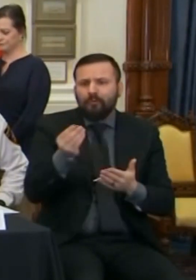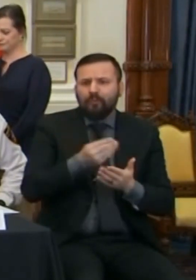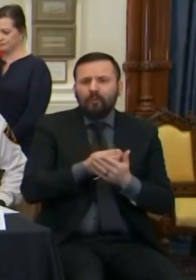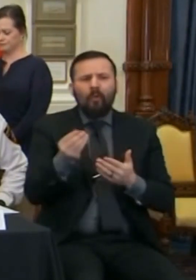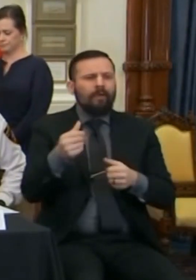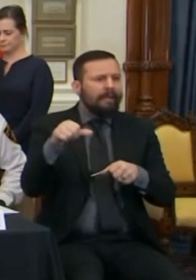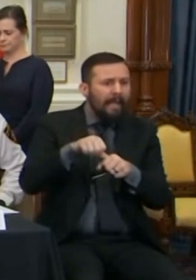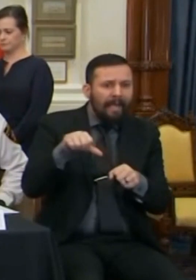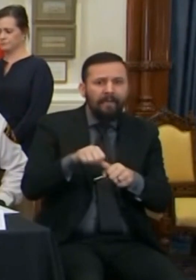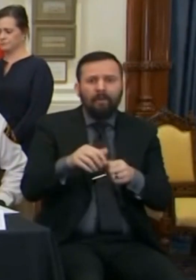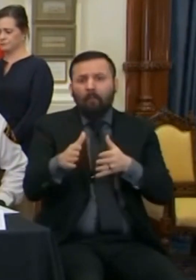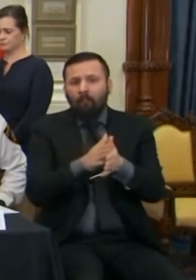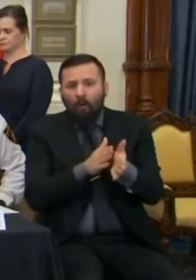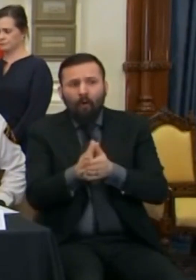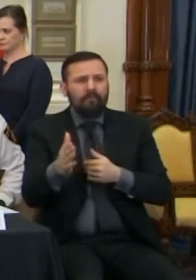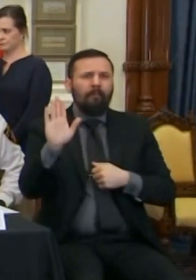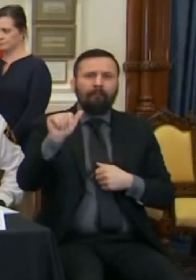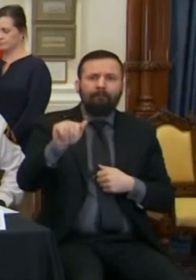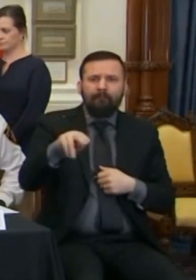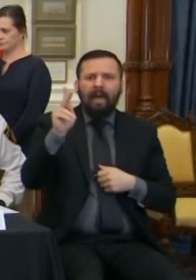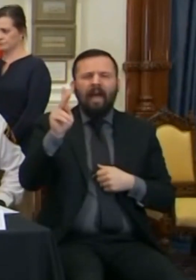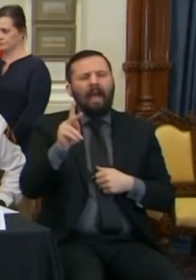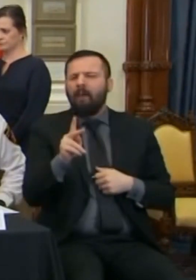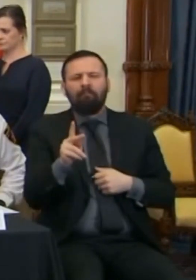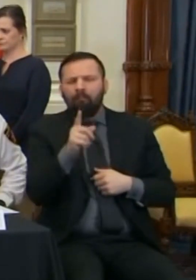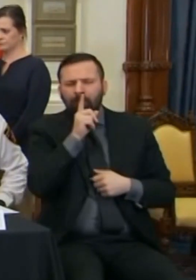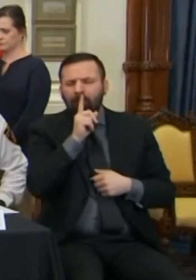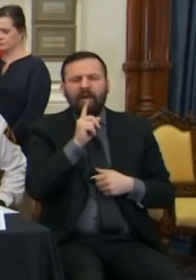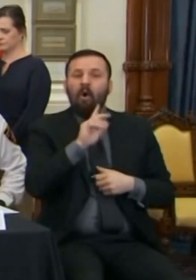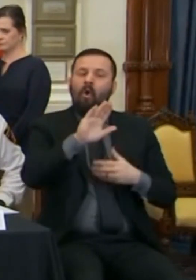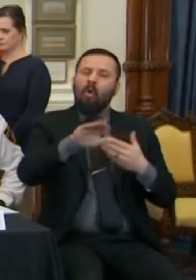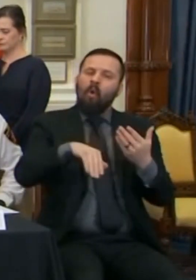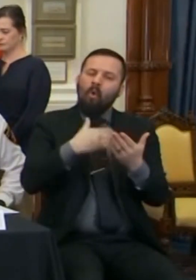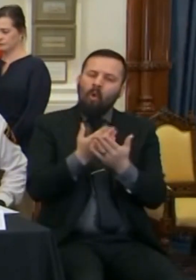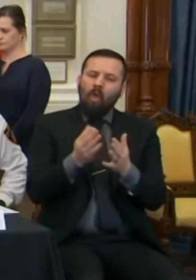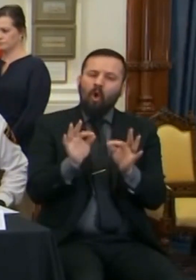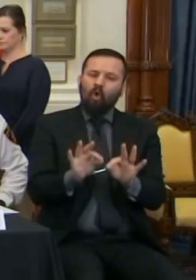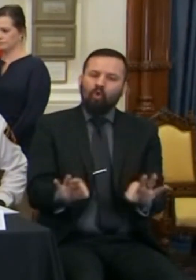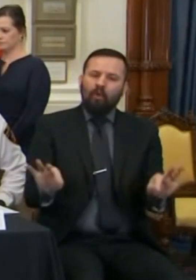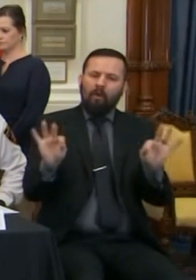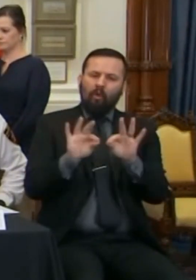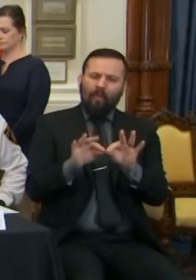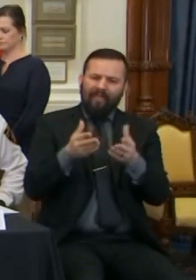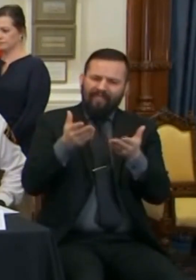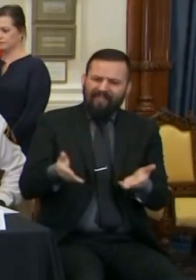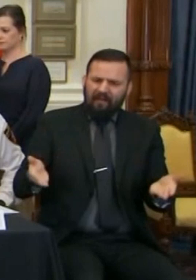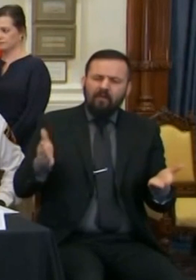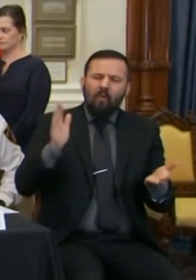stations or parks or banks all critical infrastructure will remain open and